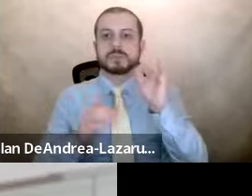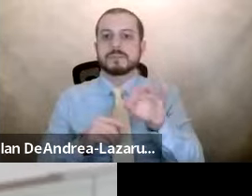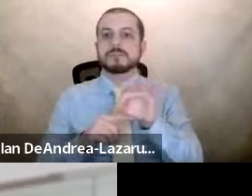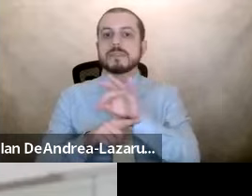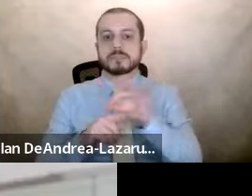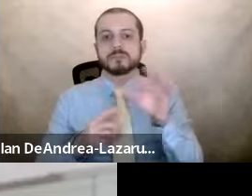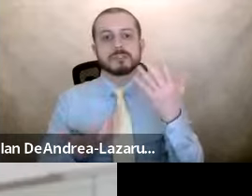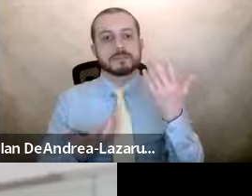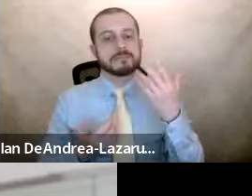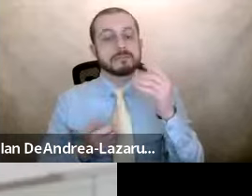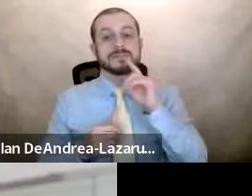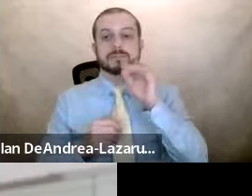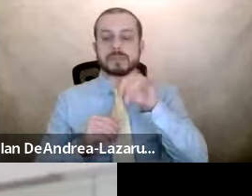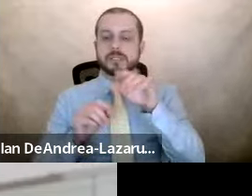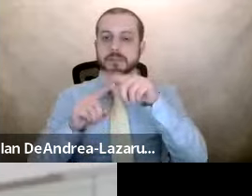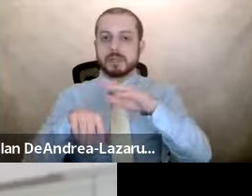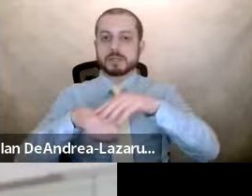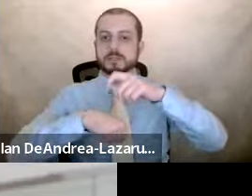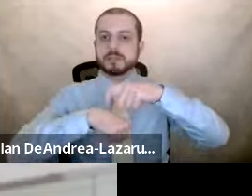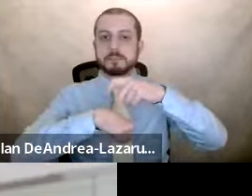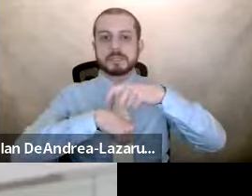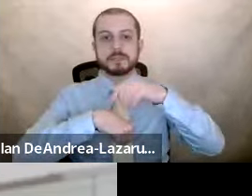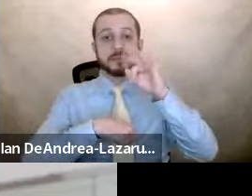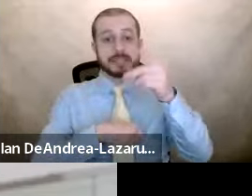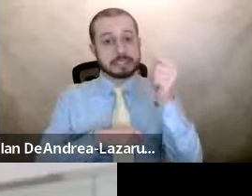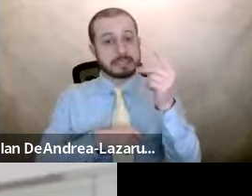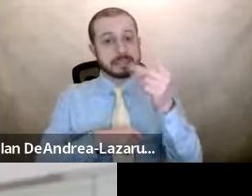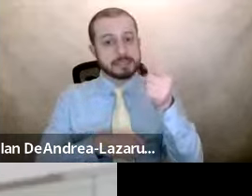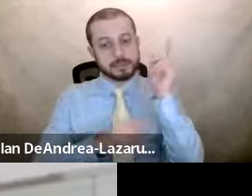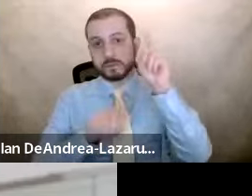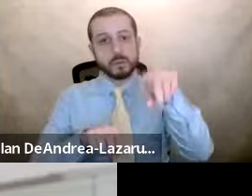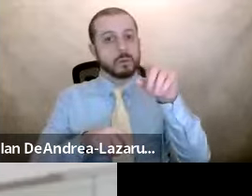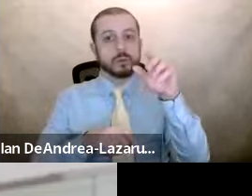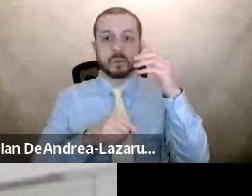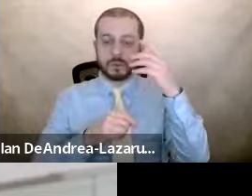if they had, let's say, a weaker arm. Because the brain has to essentially reconnect with the arm. It has to reconnect all the connections it needs to move that arm.